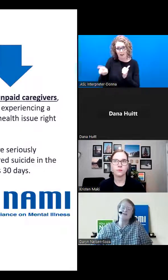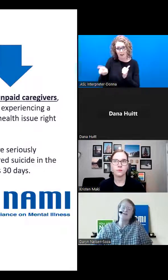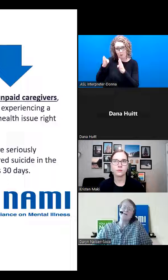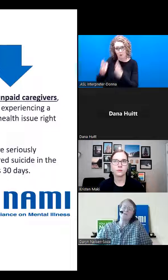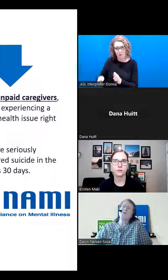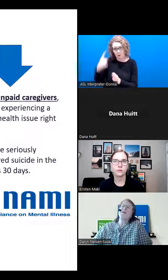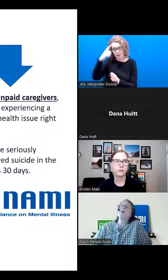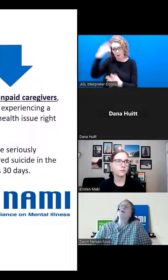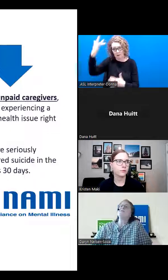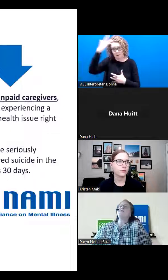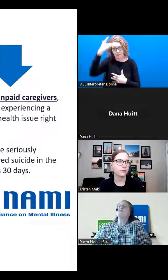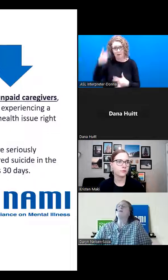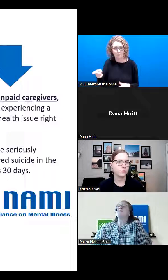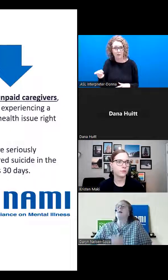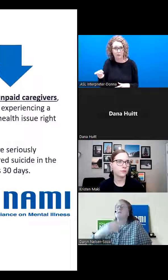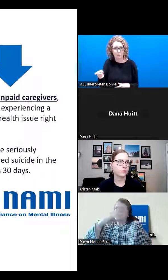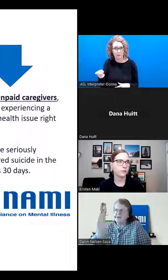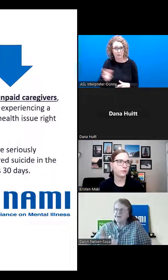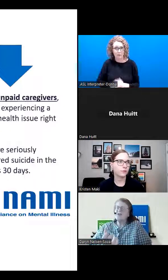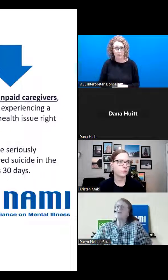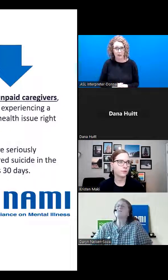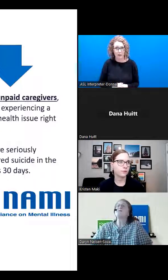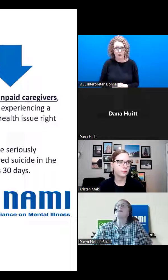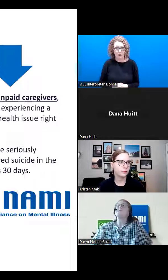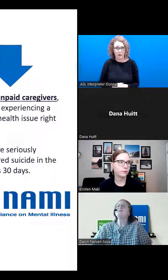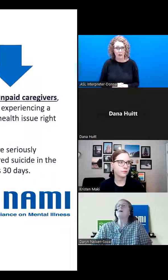a person becomes impoverished. So typically a person